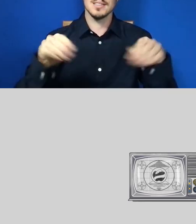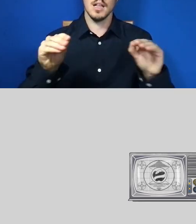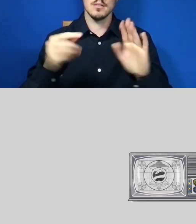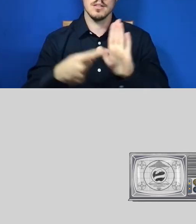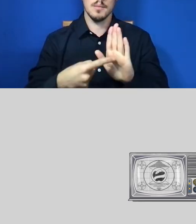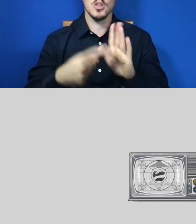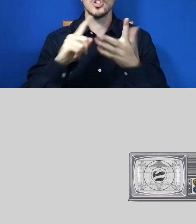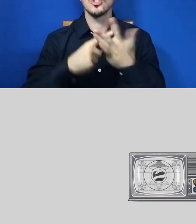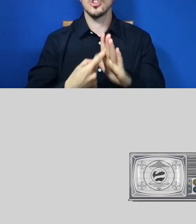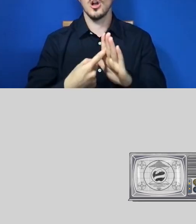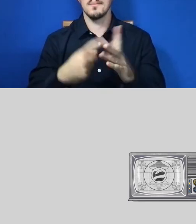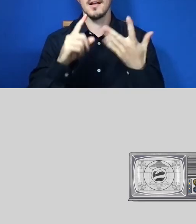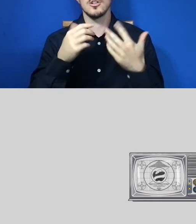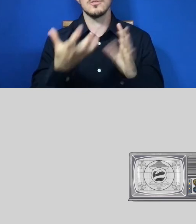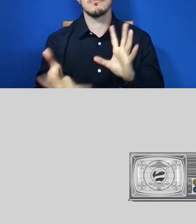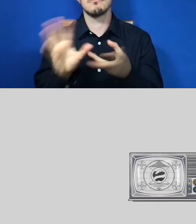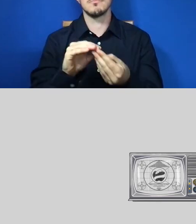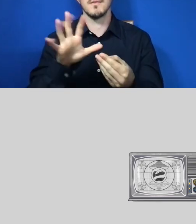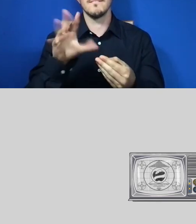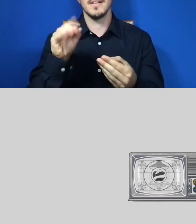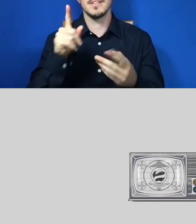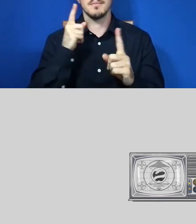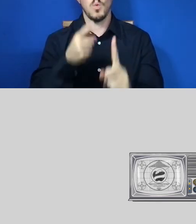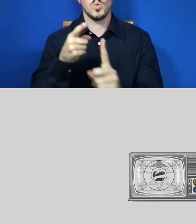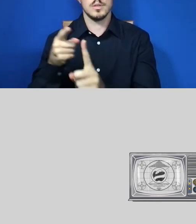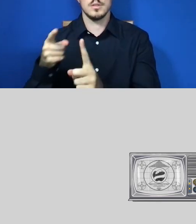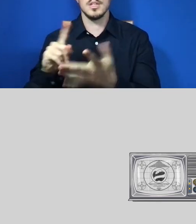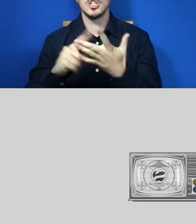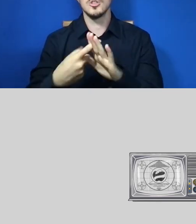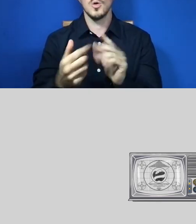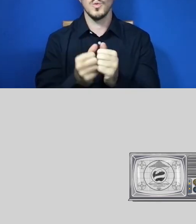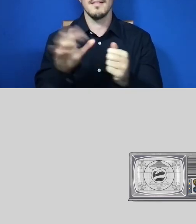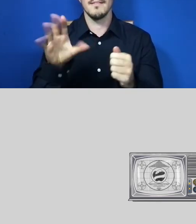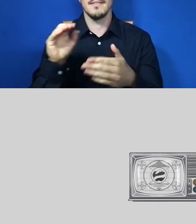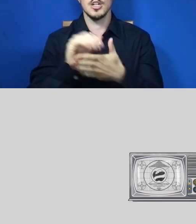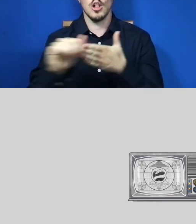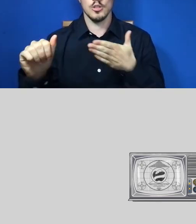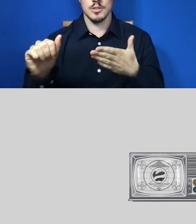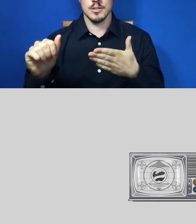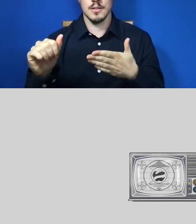We start by creating 50 data points with the starting value of $50.